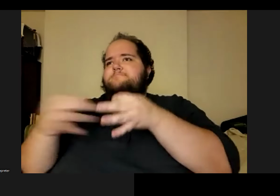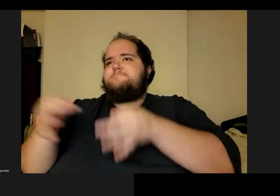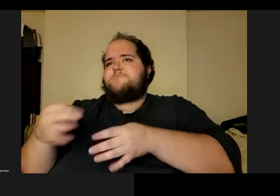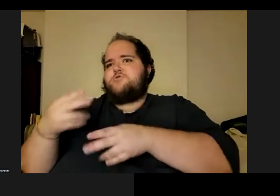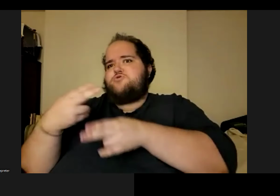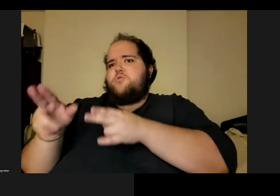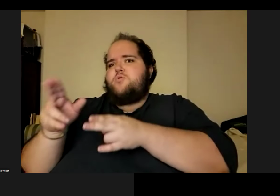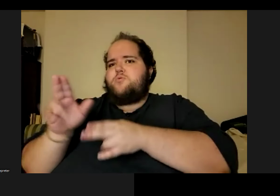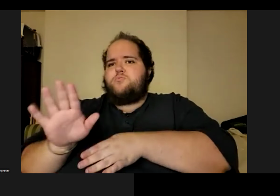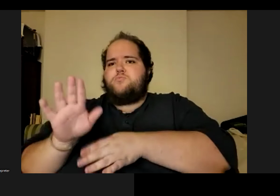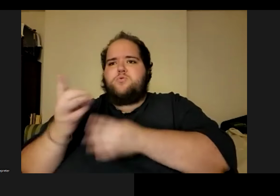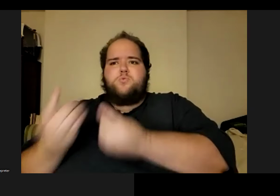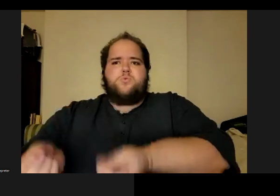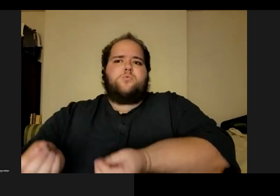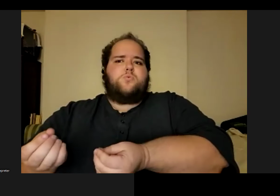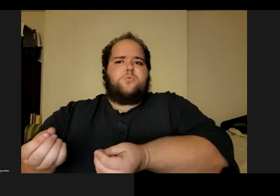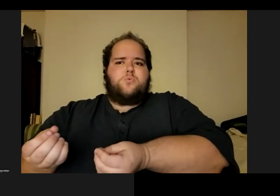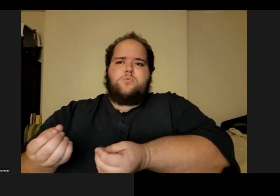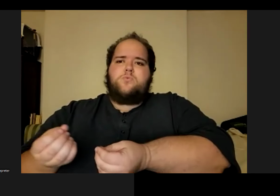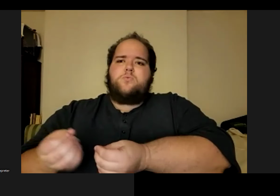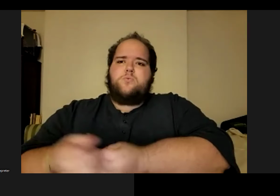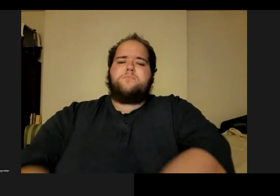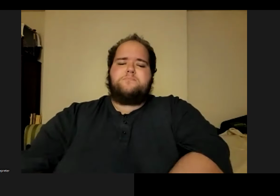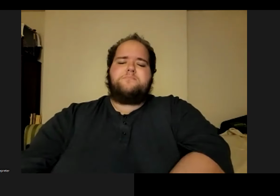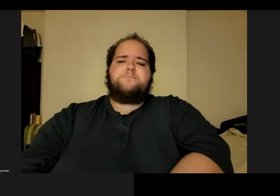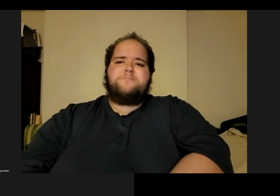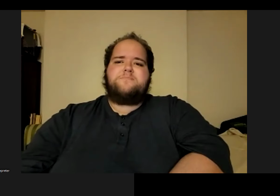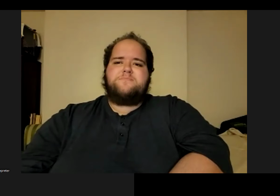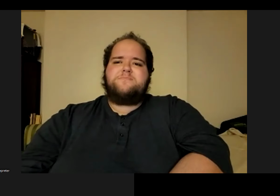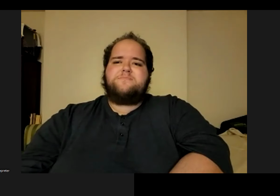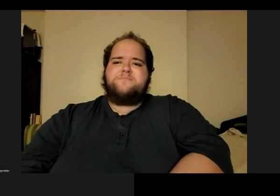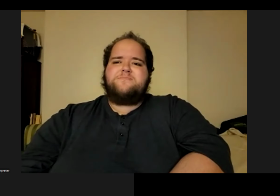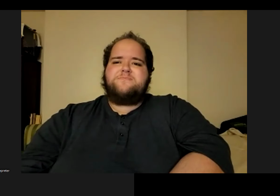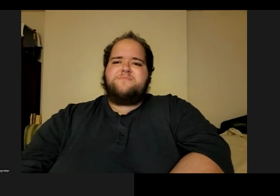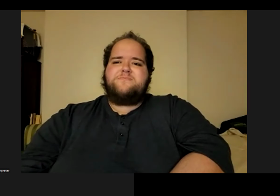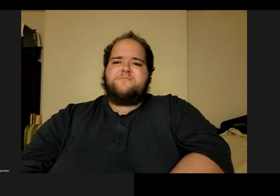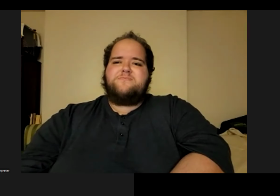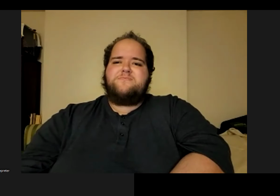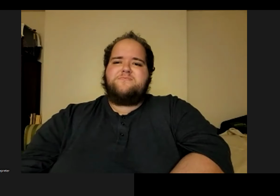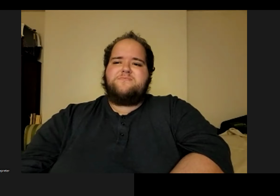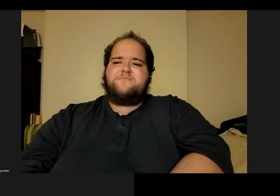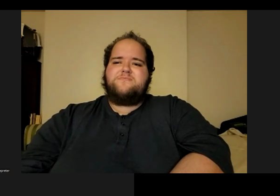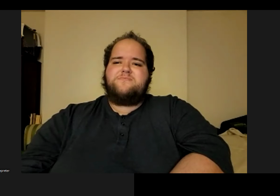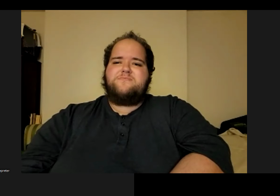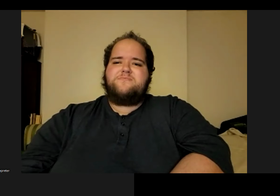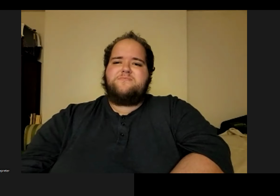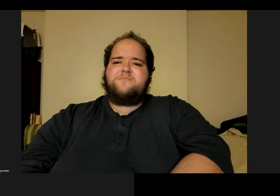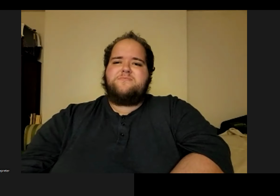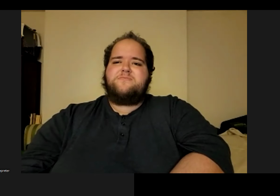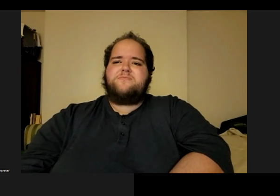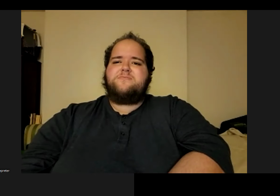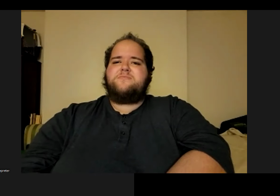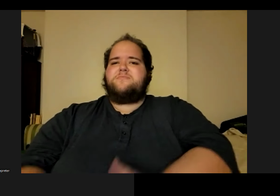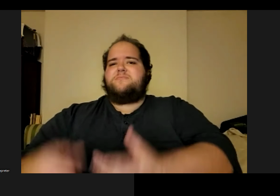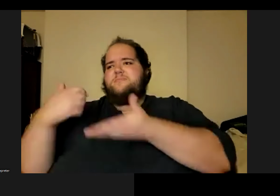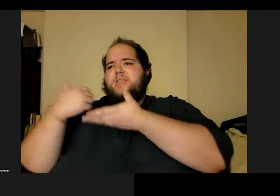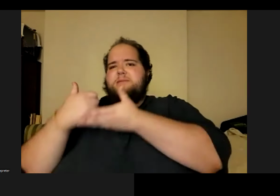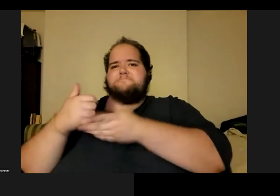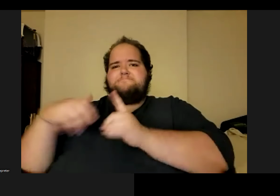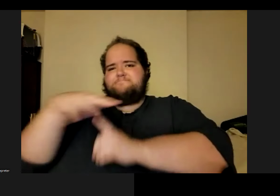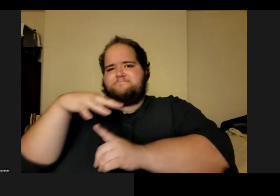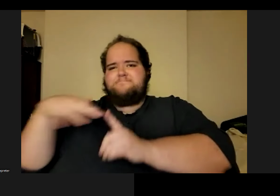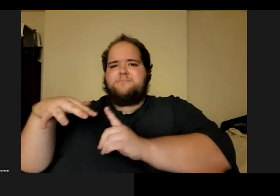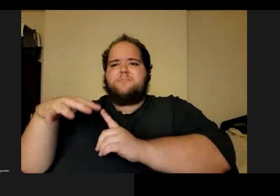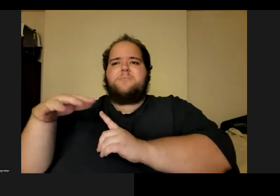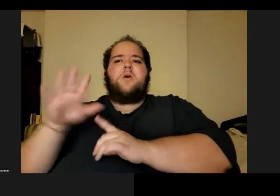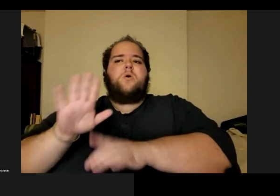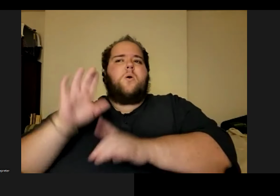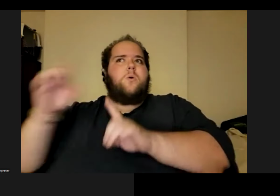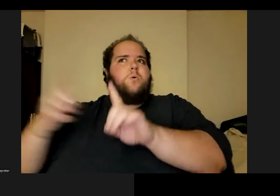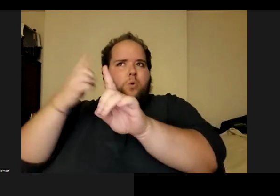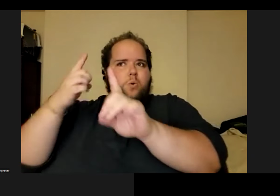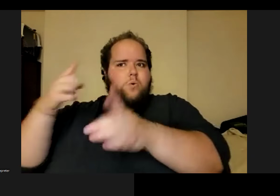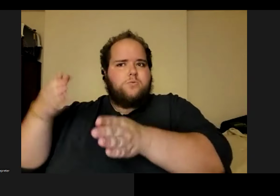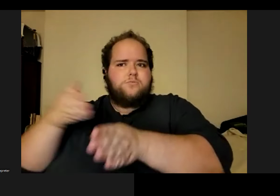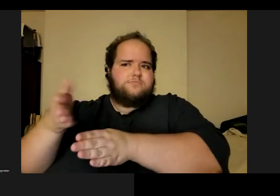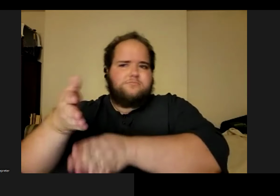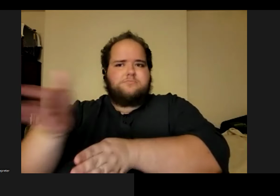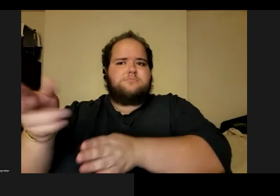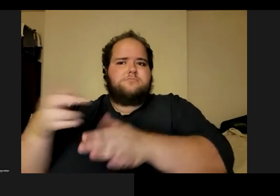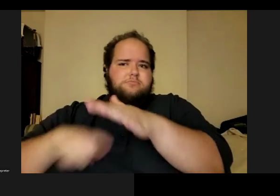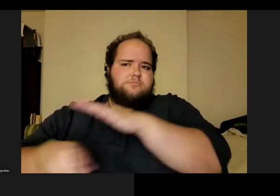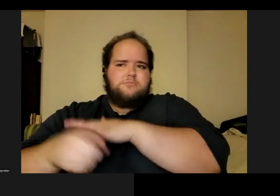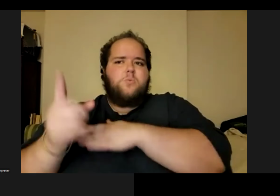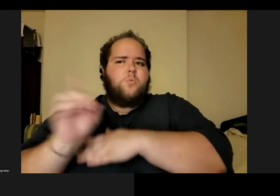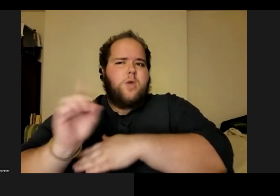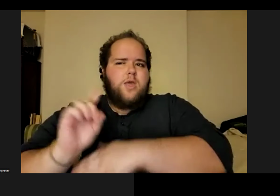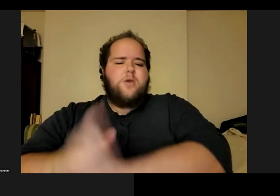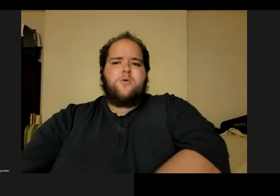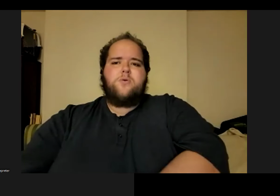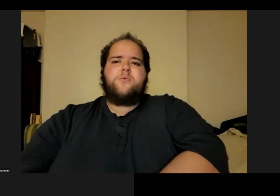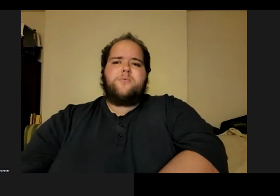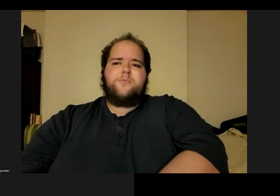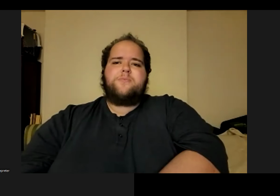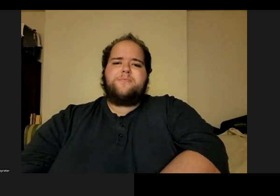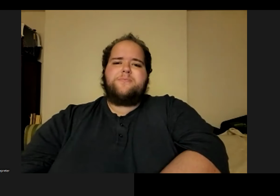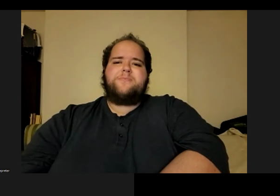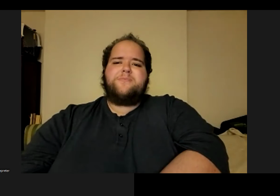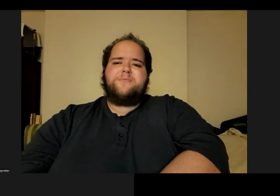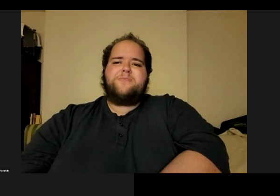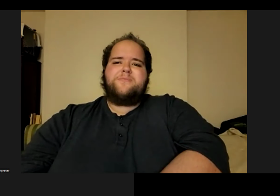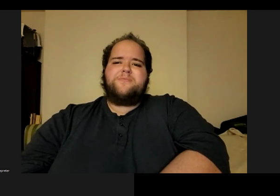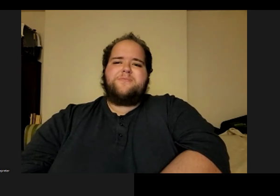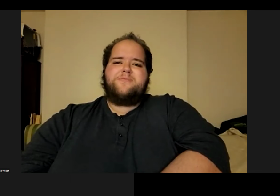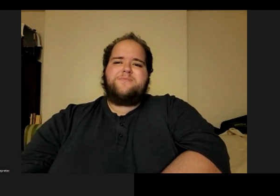And things like that. So things that you've done. So it kind of contextualizes where you're going.